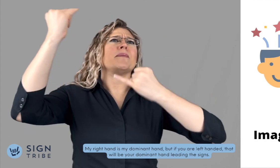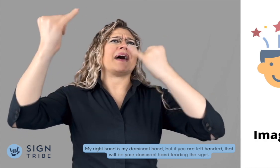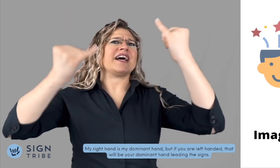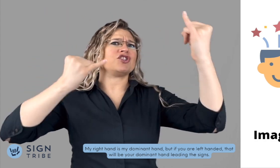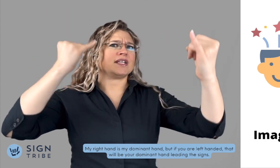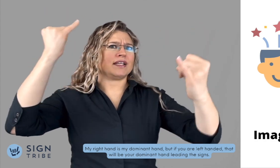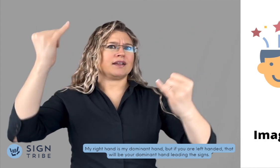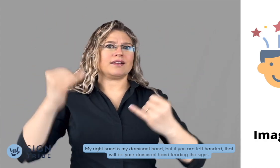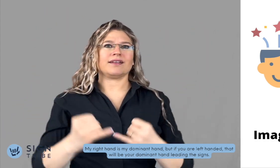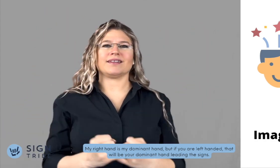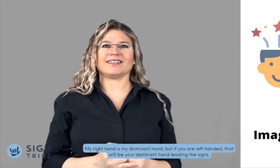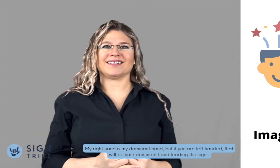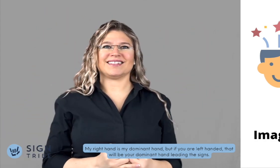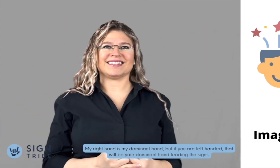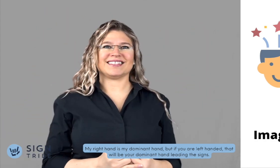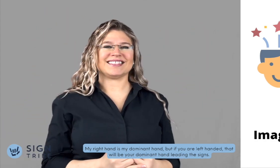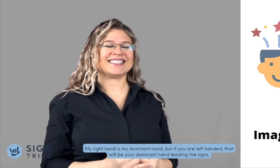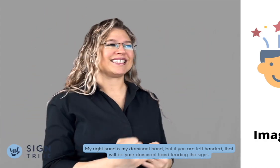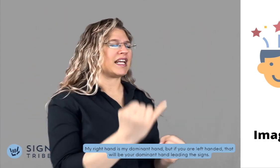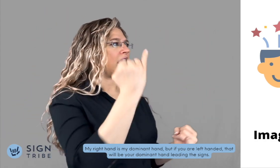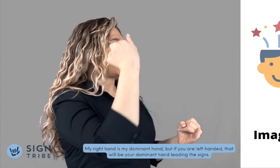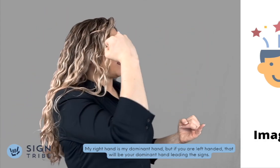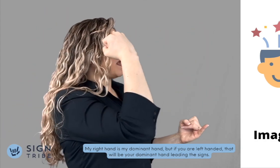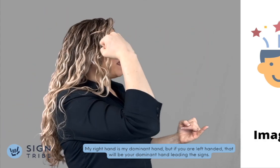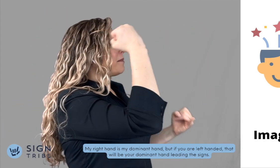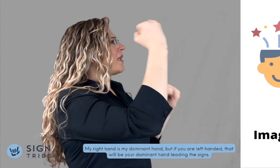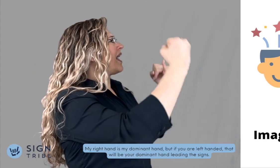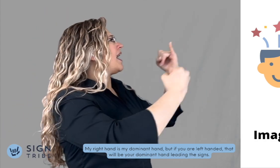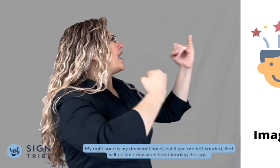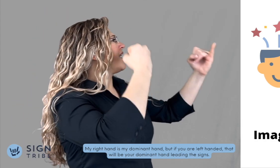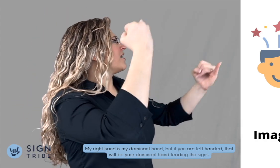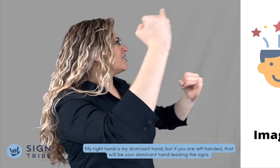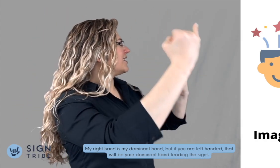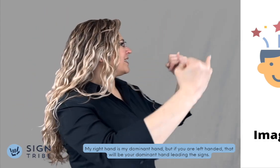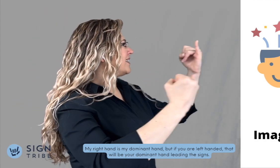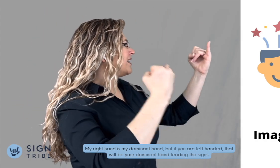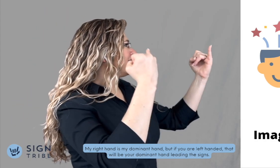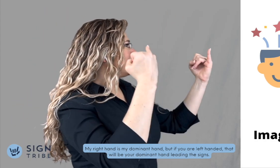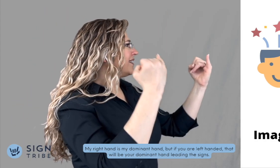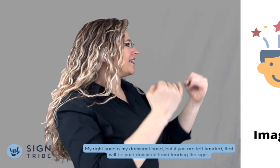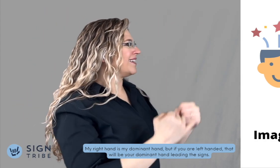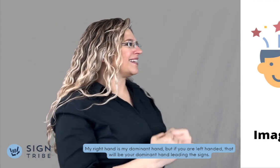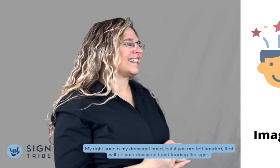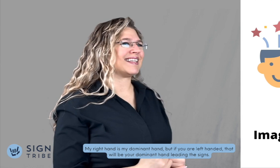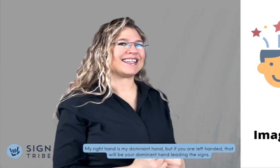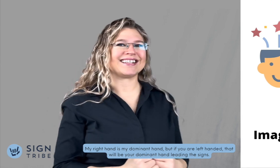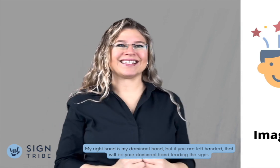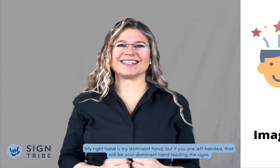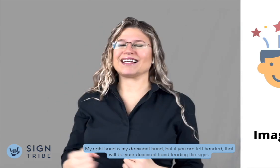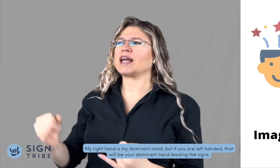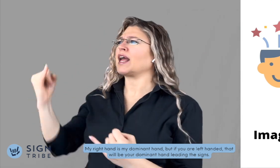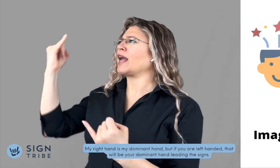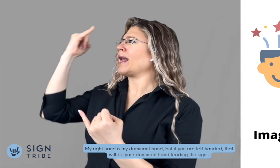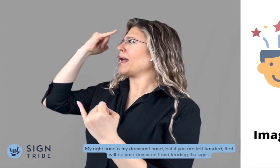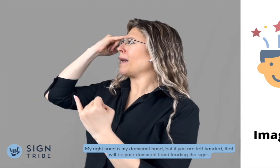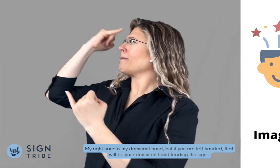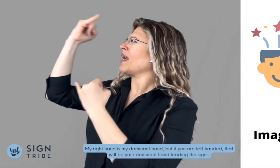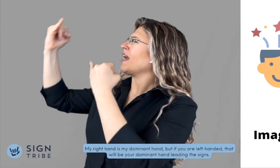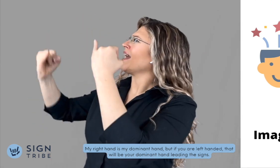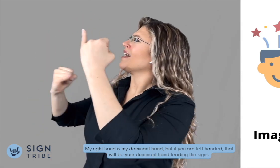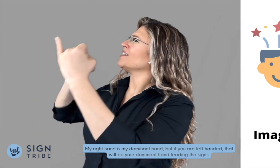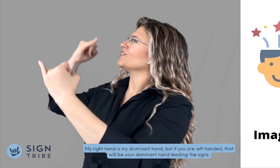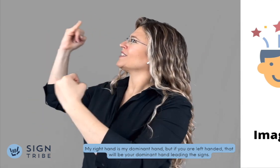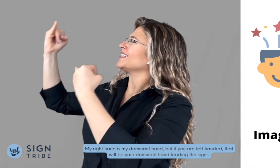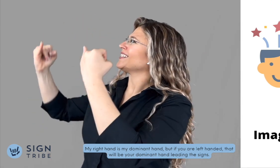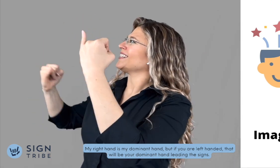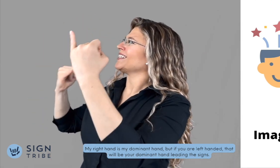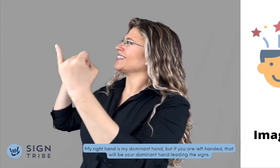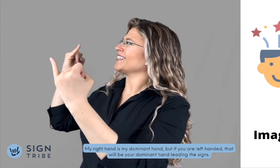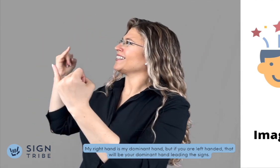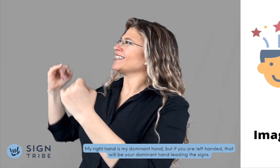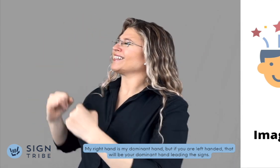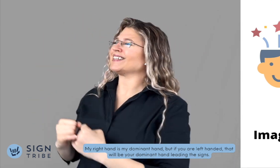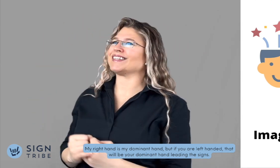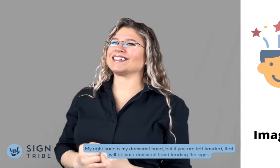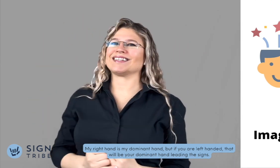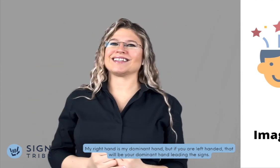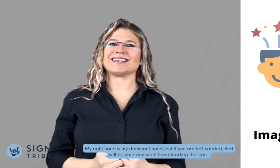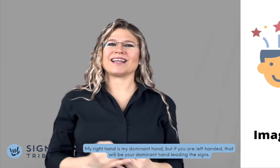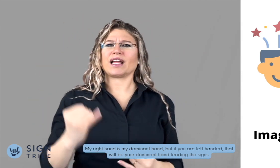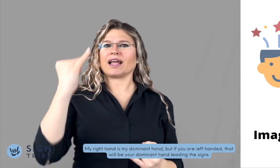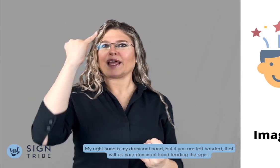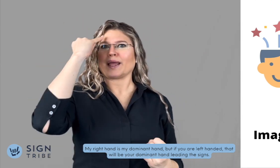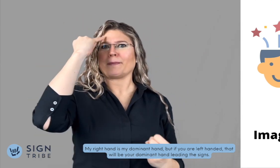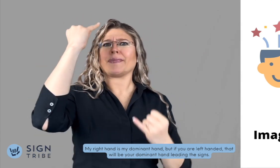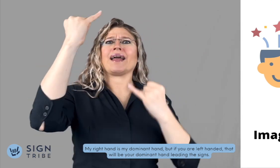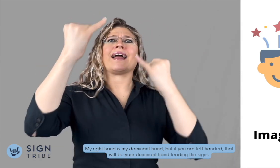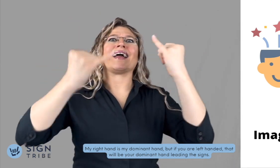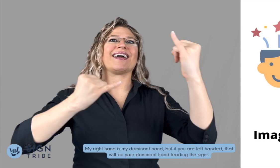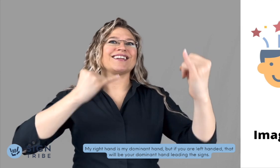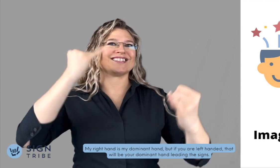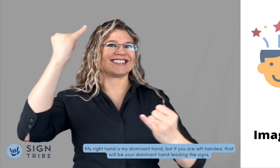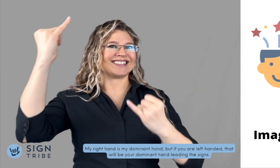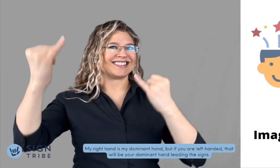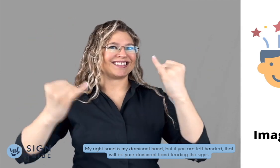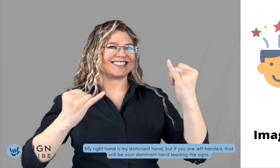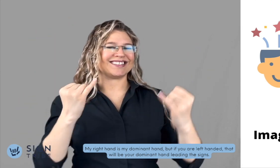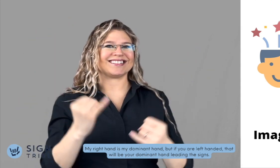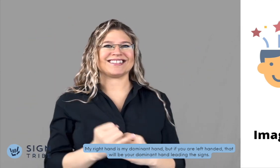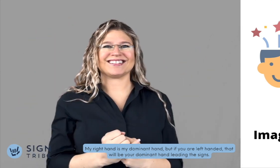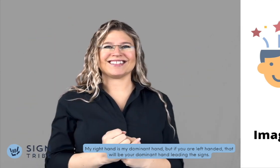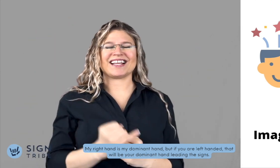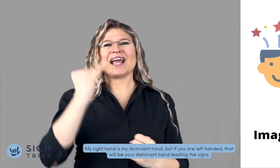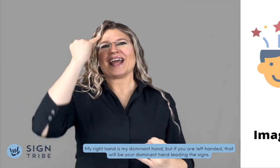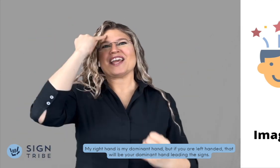Imagine.